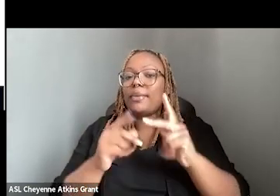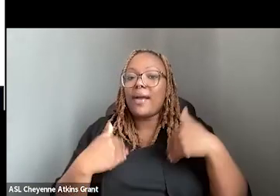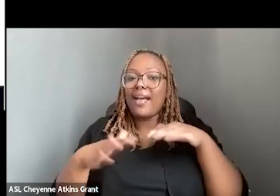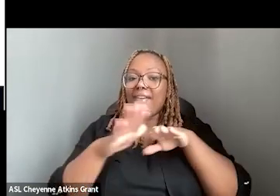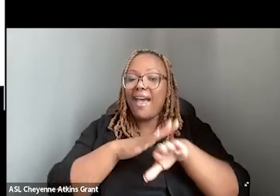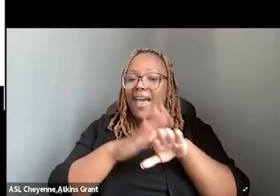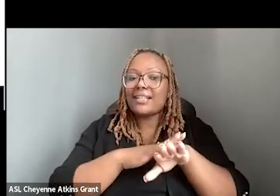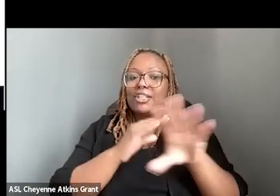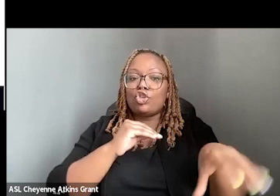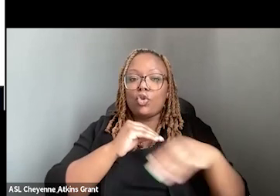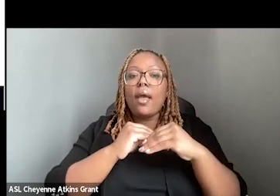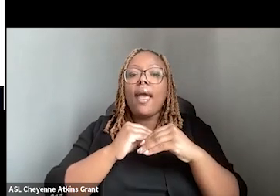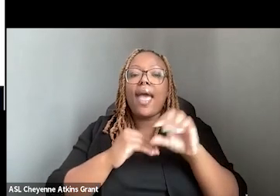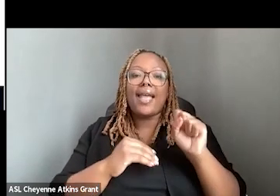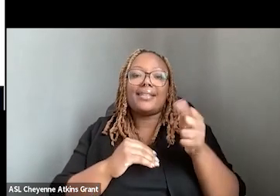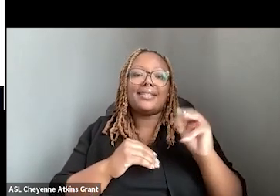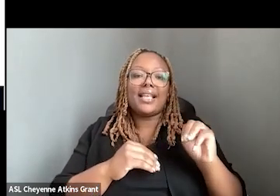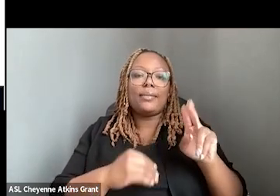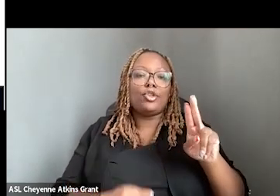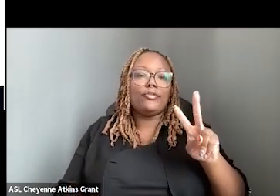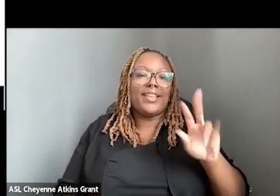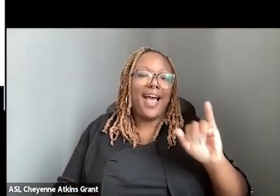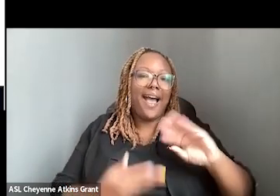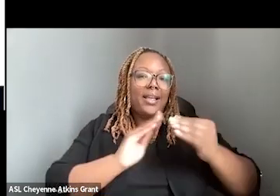to add the SAM UEI number for the prime organization.